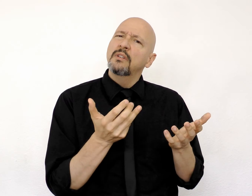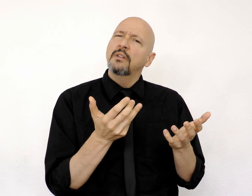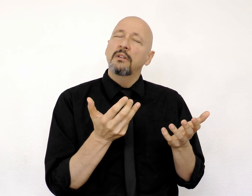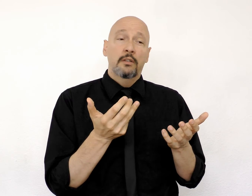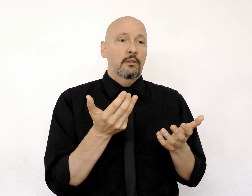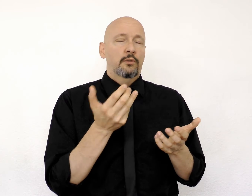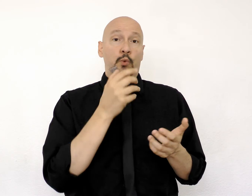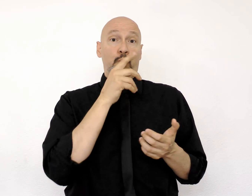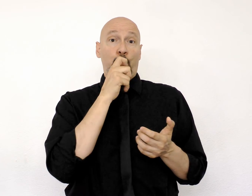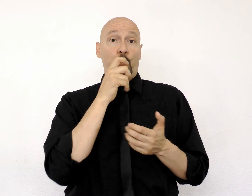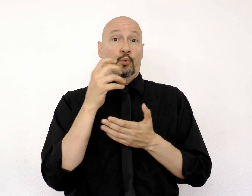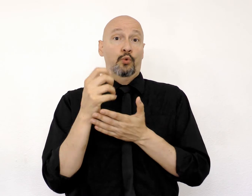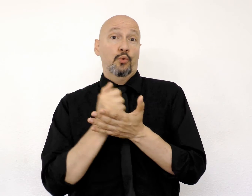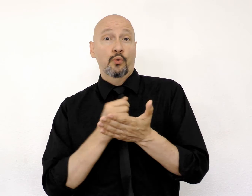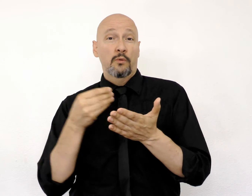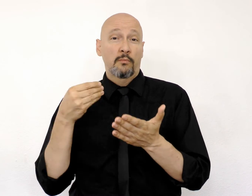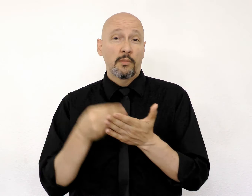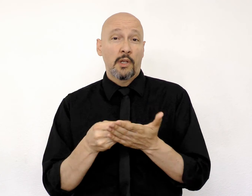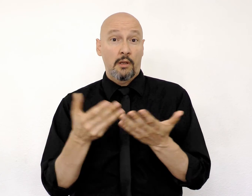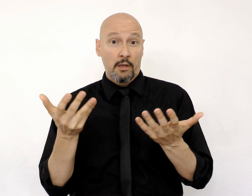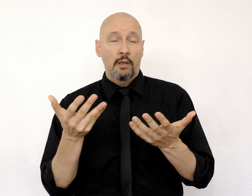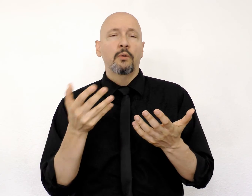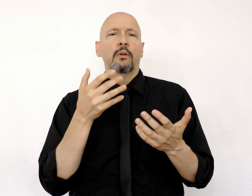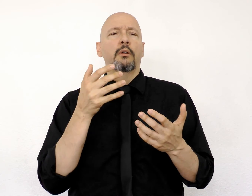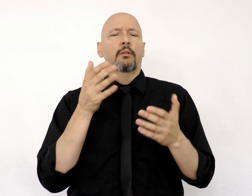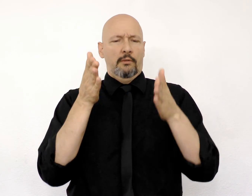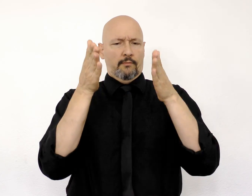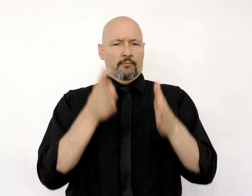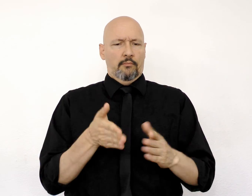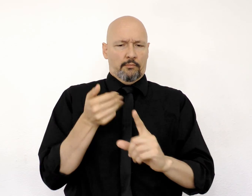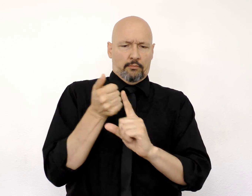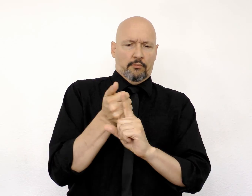Who is earning the money?